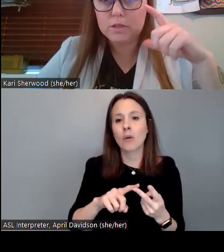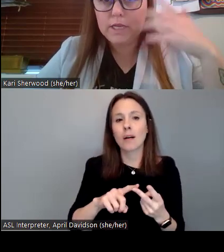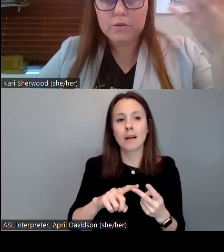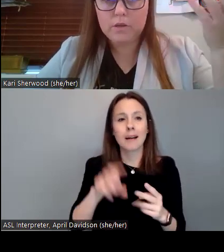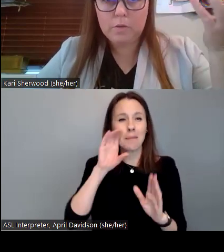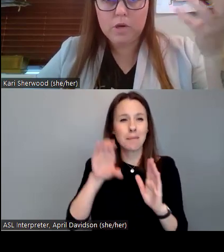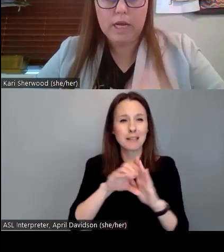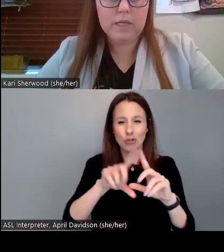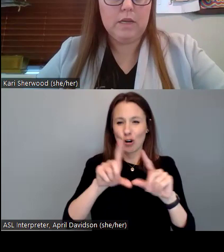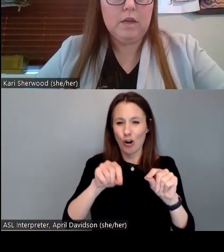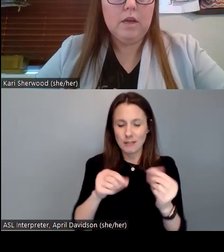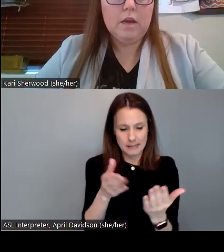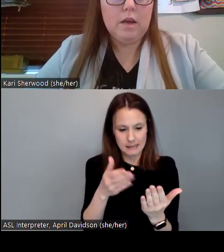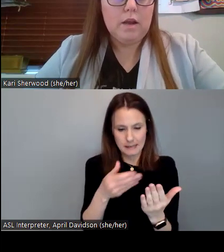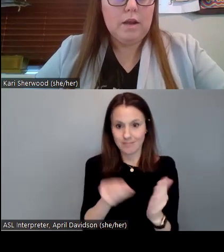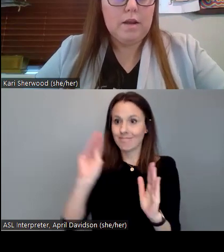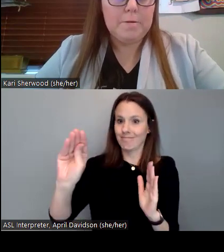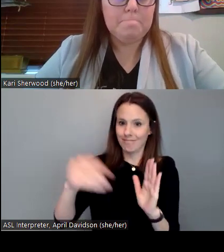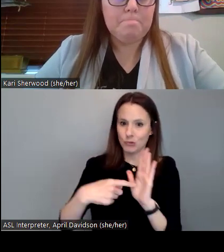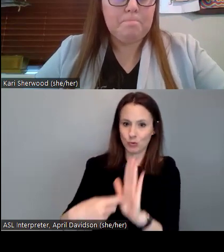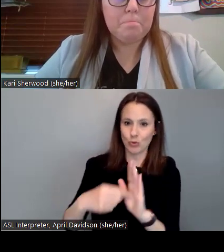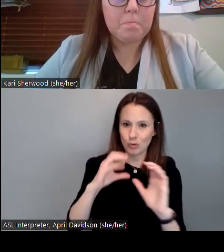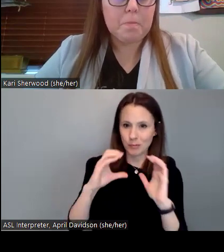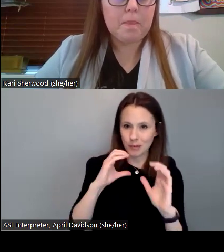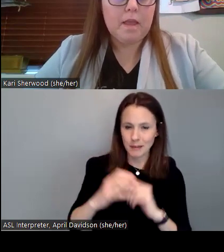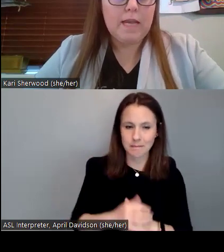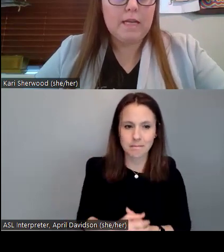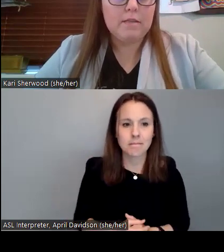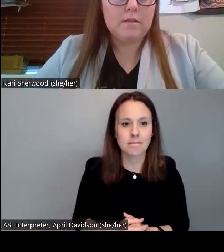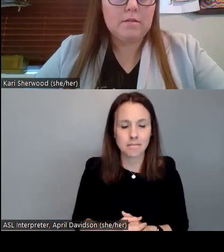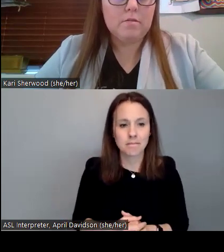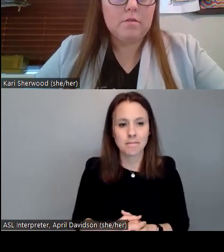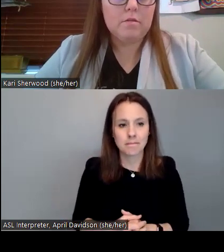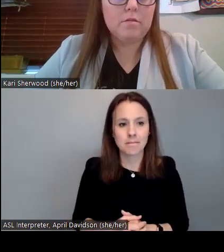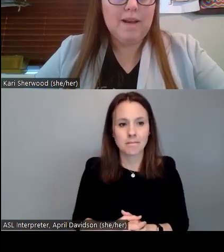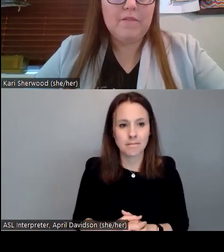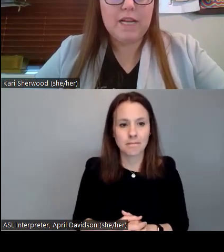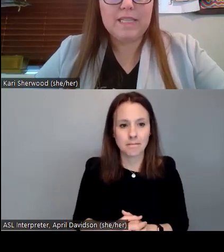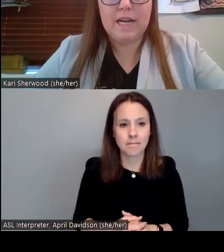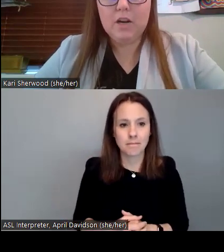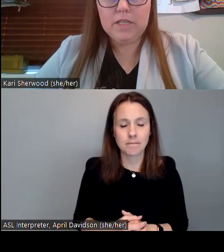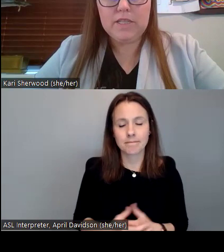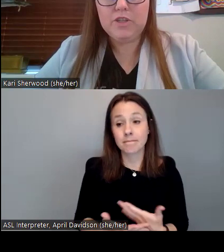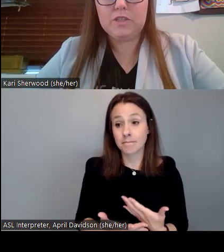that they use to communicate, and my advice there is to just